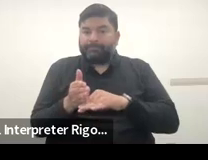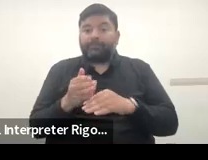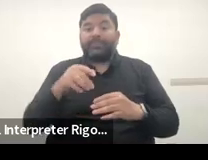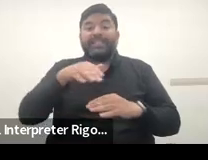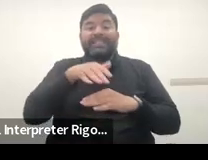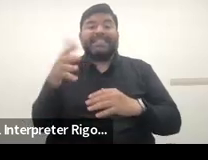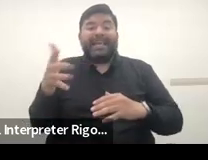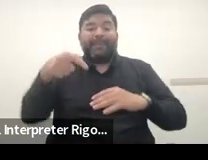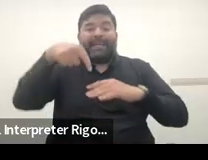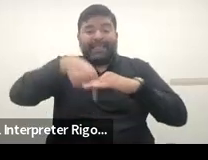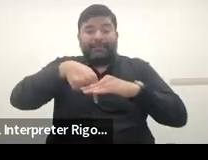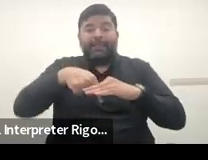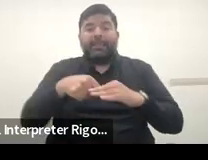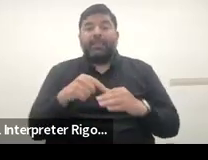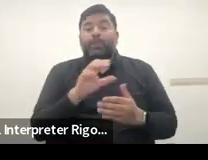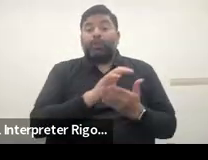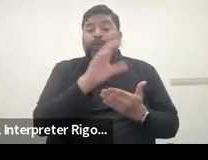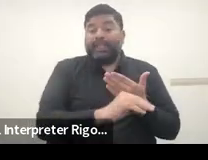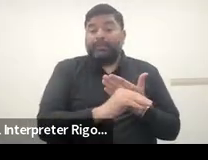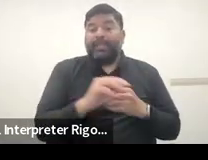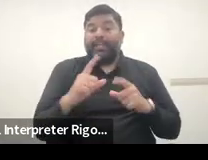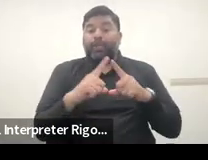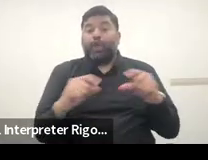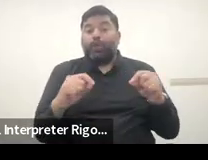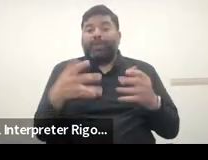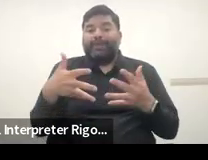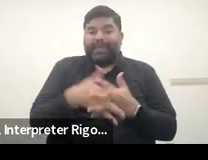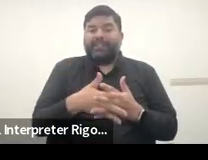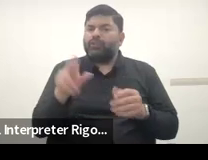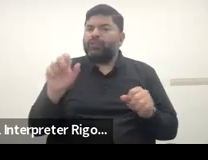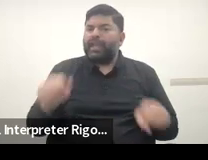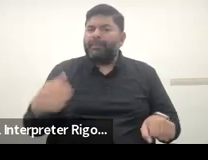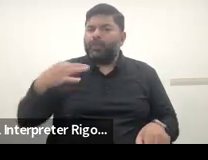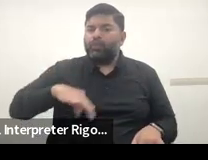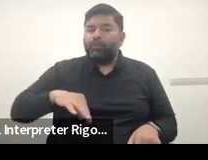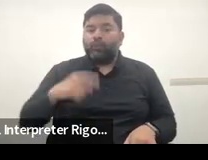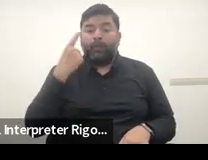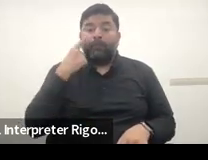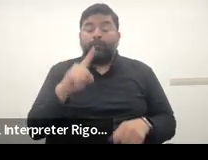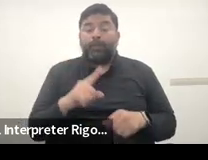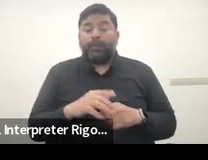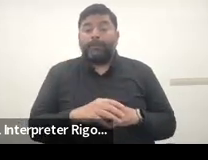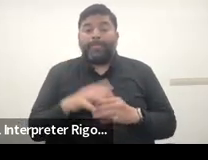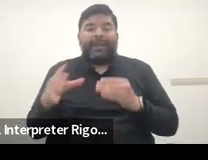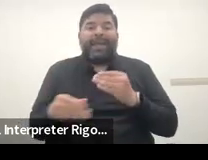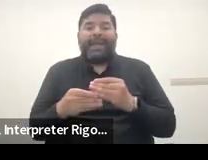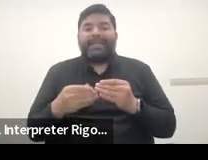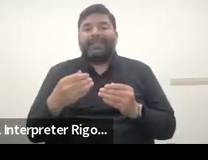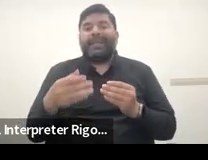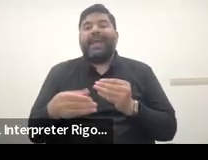curriculum and node embeddings could be useful for uh adding extra robustness to